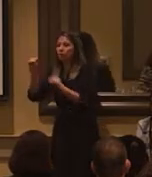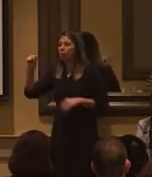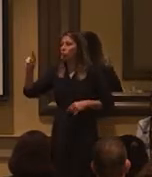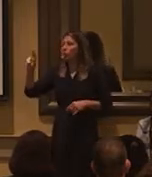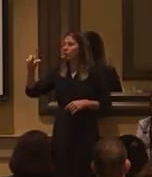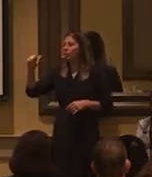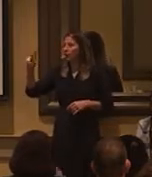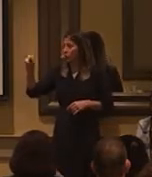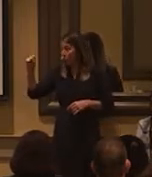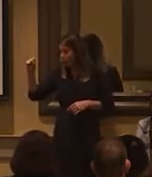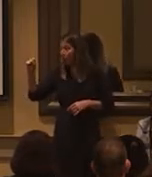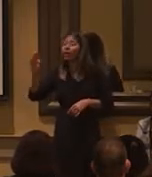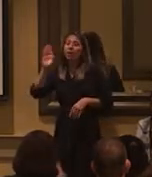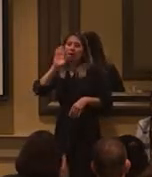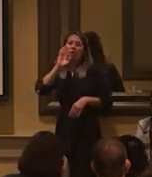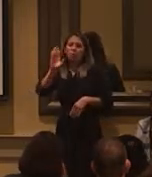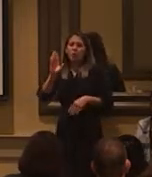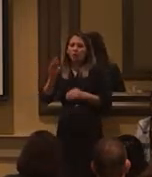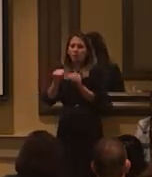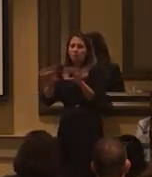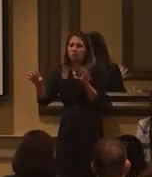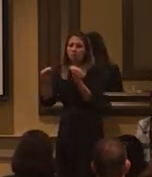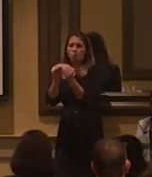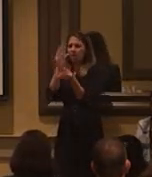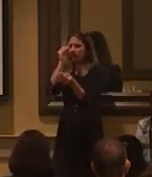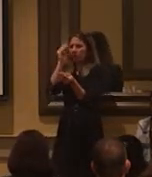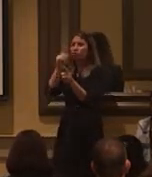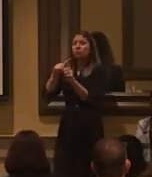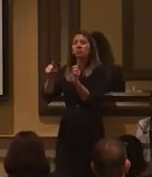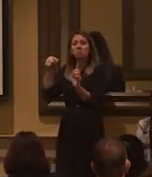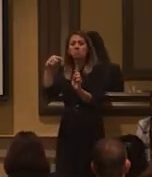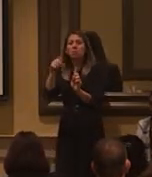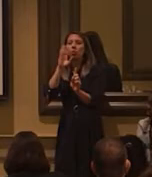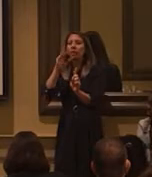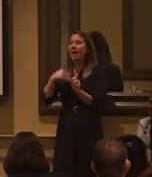but we'll have a listening spoken language track there. So thank you so much for the opportunity to say a few words,